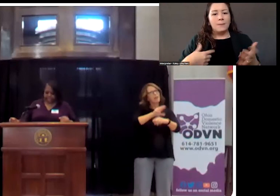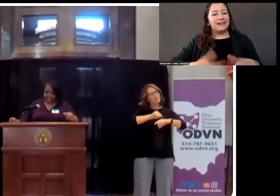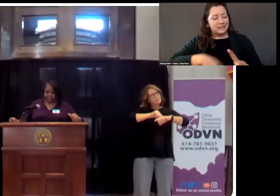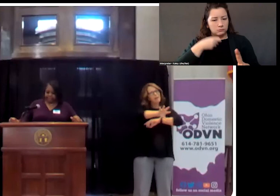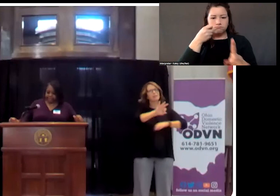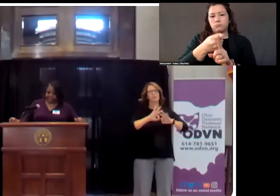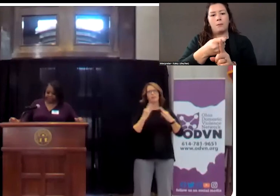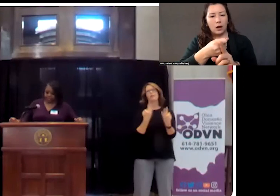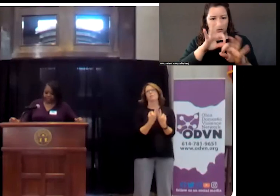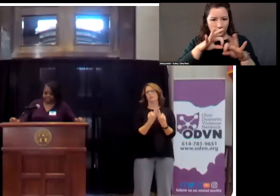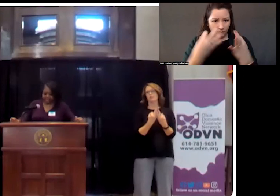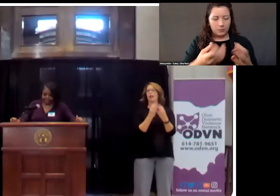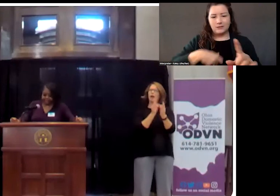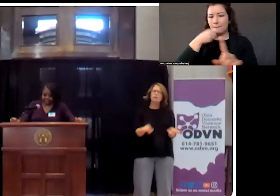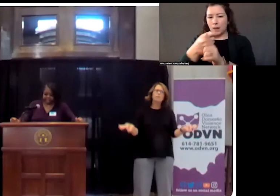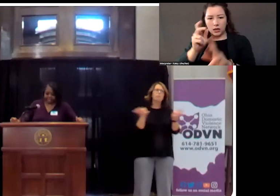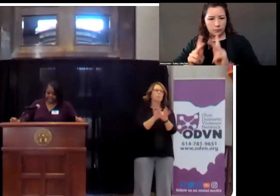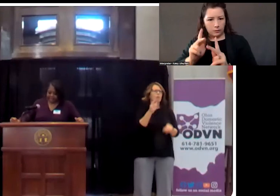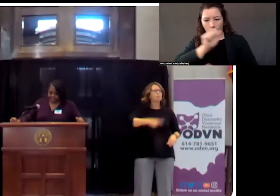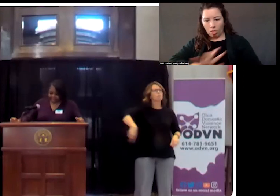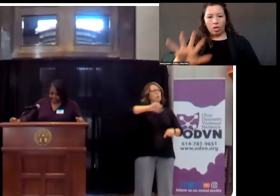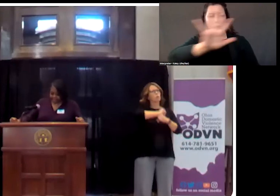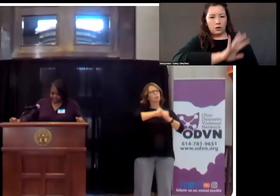It's imperative that we work together to combat this issue.